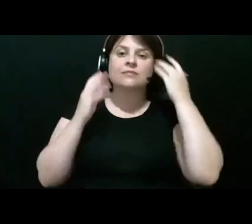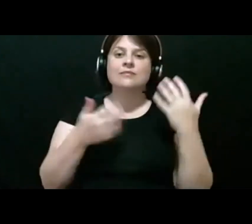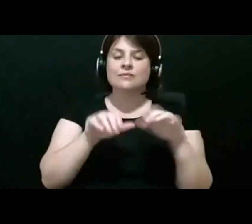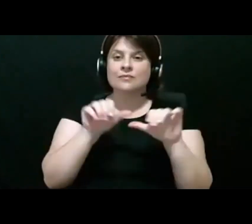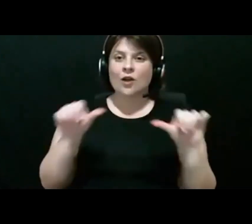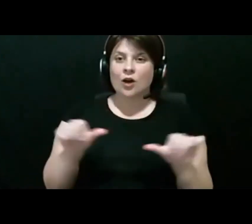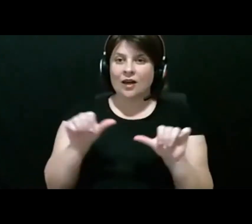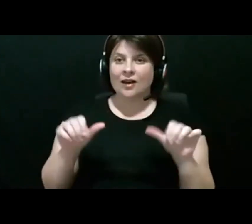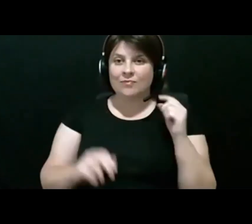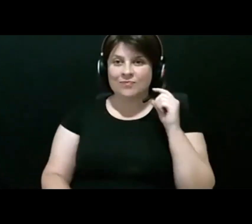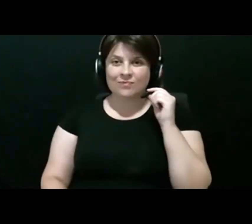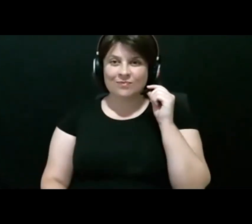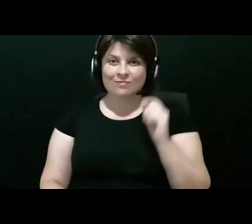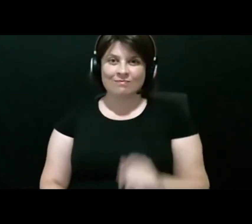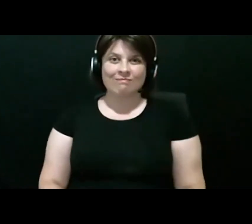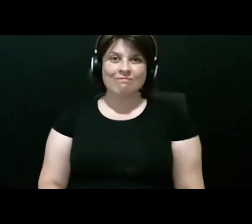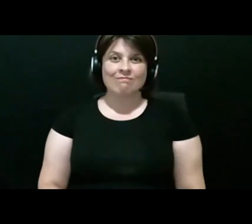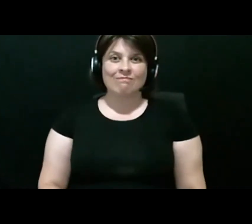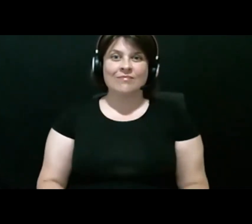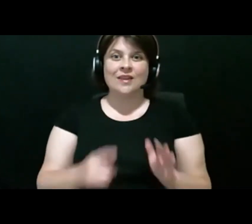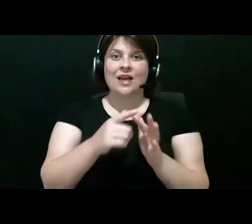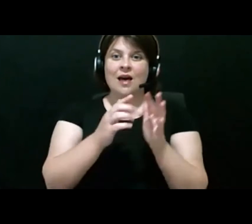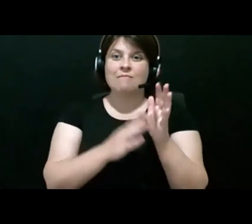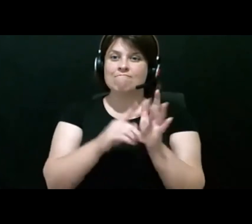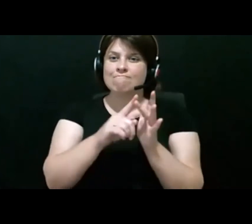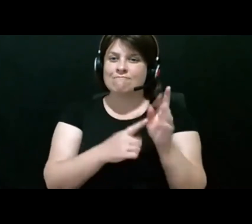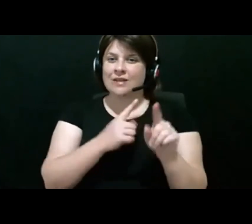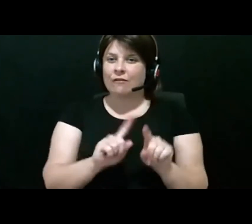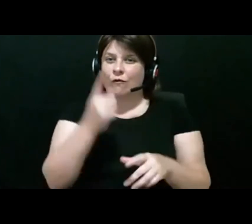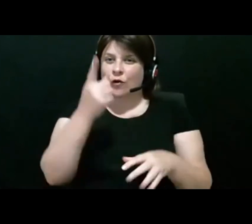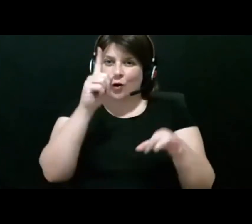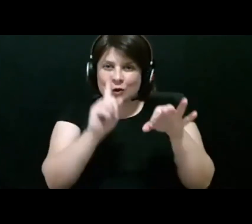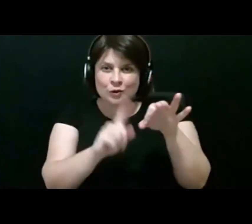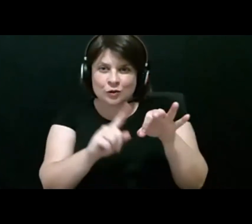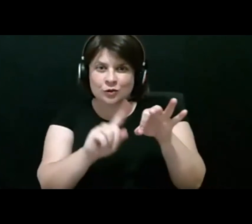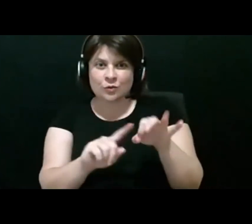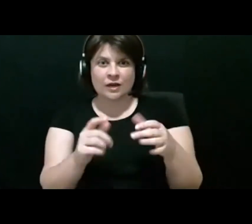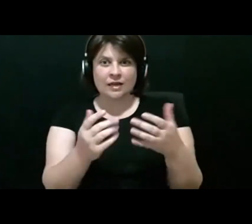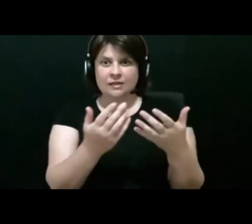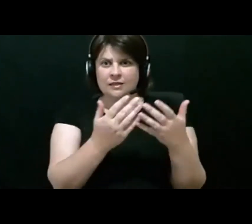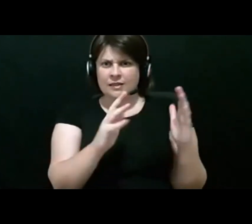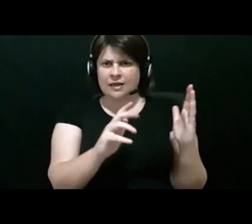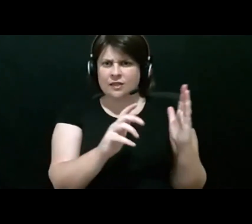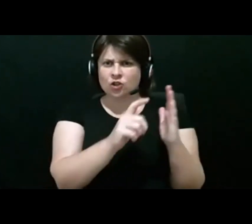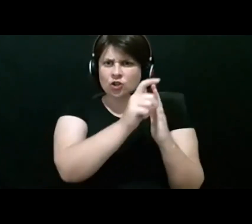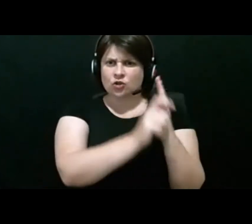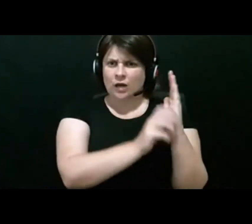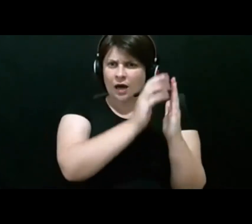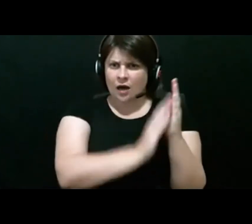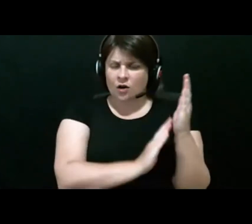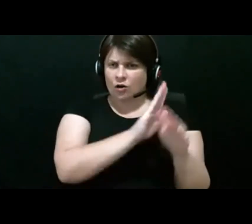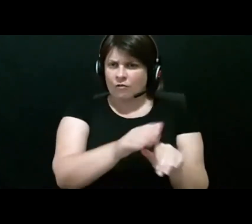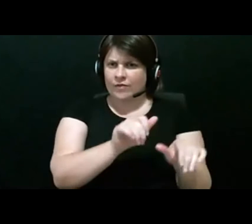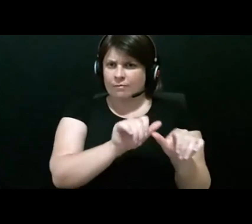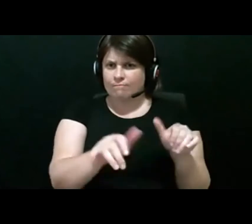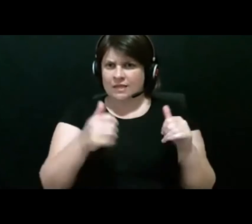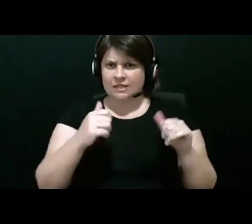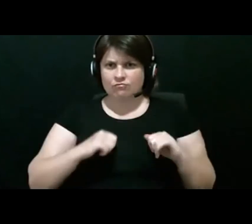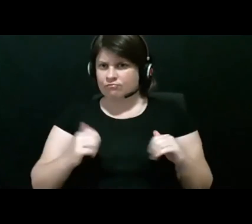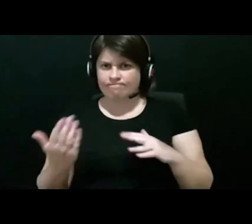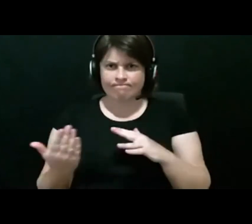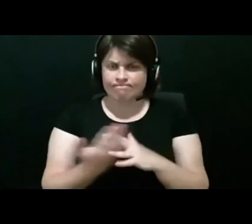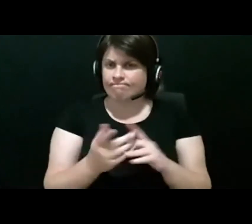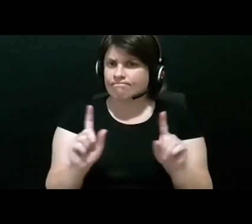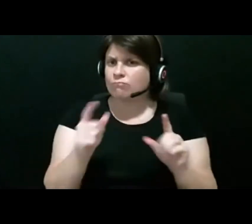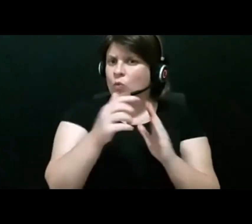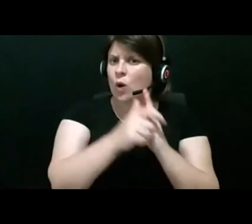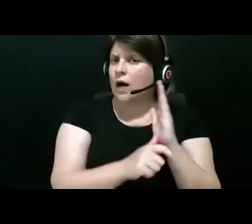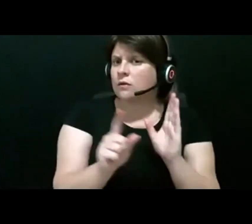So our first question. Is it possible to get the articles sighted?